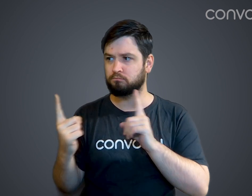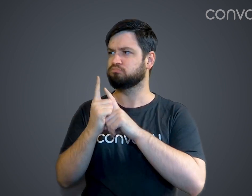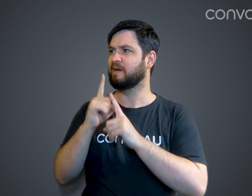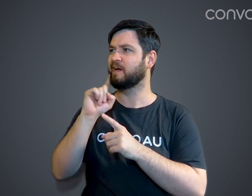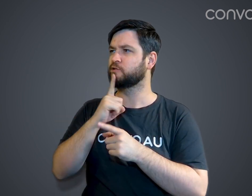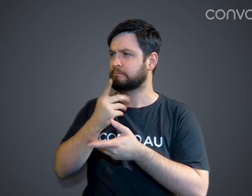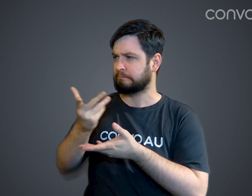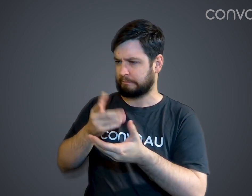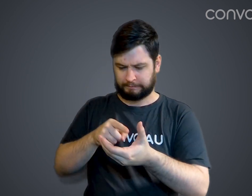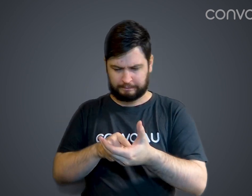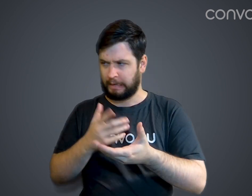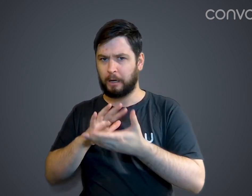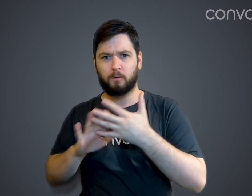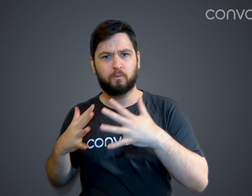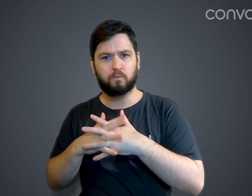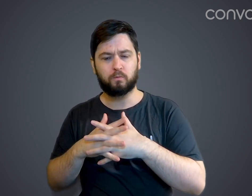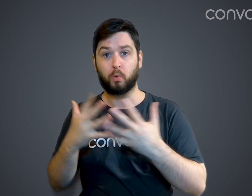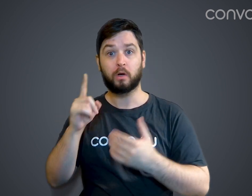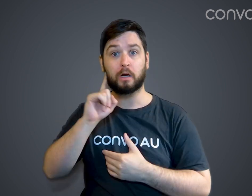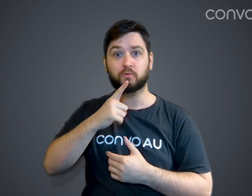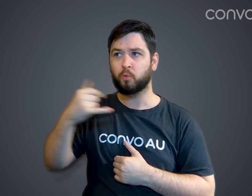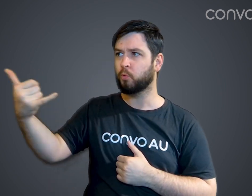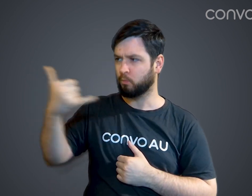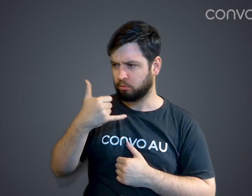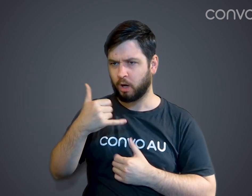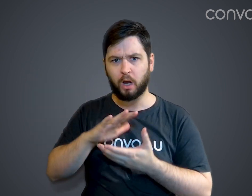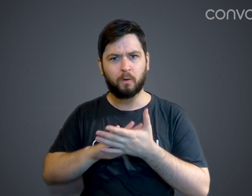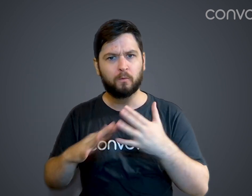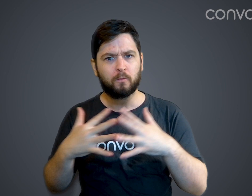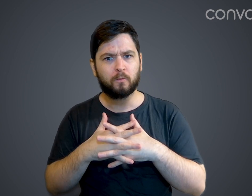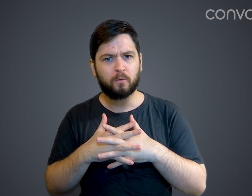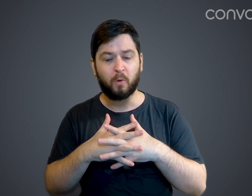for a face to face interaction, how a hearing person can call you